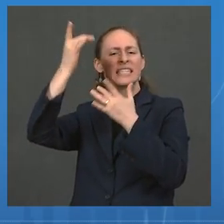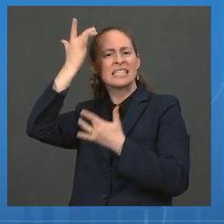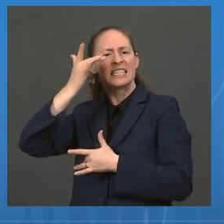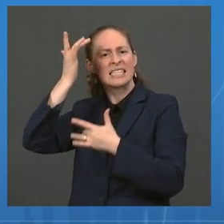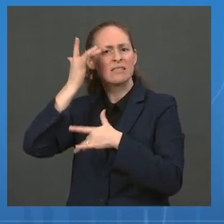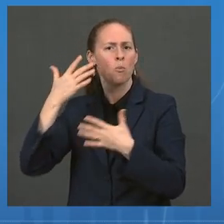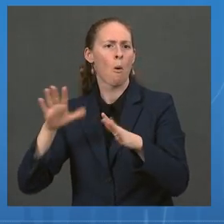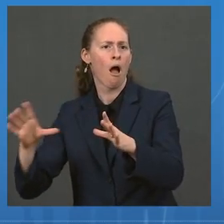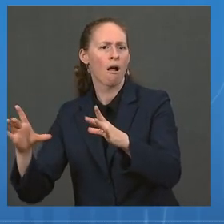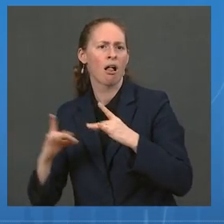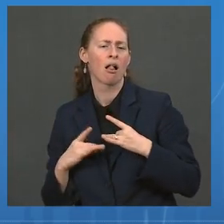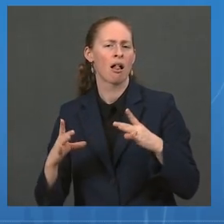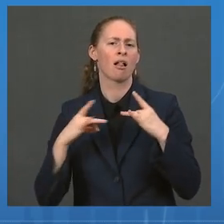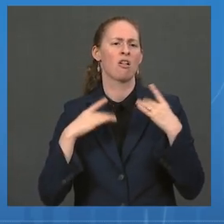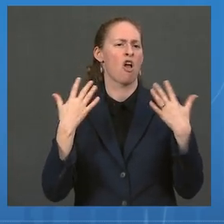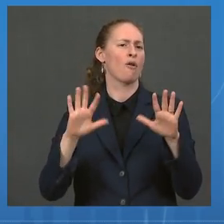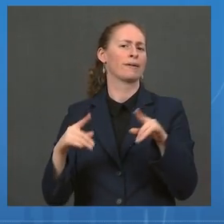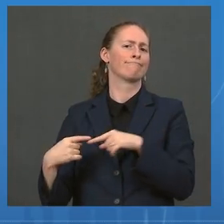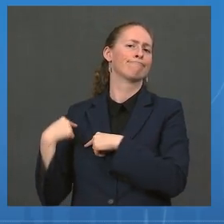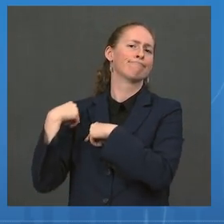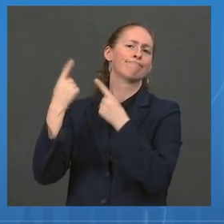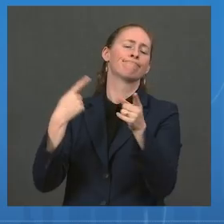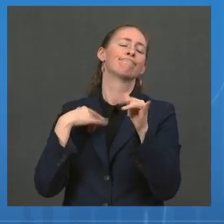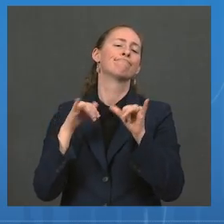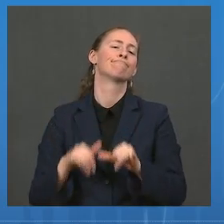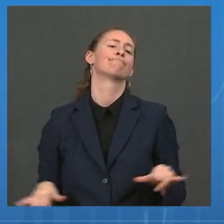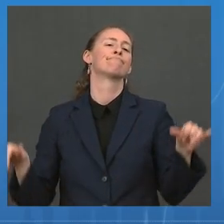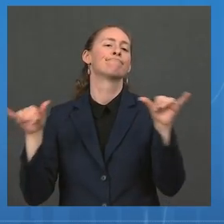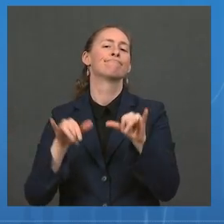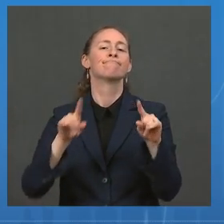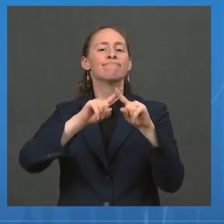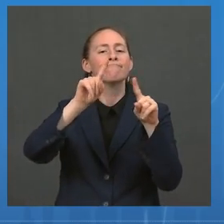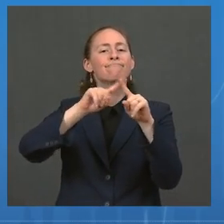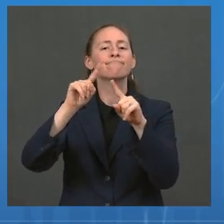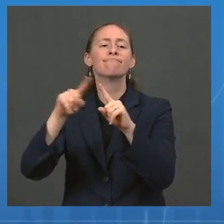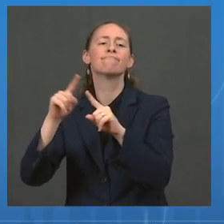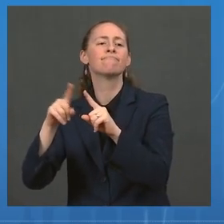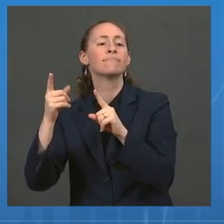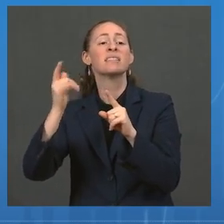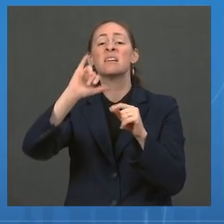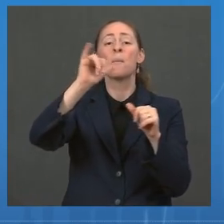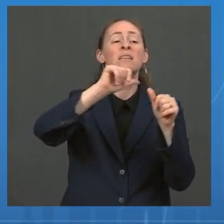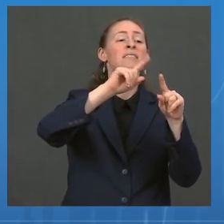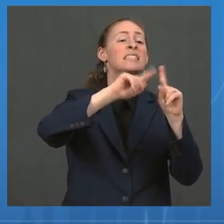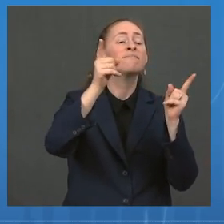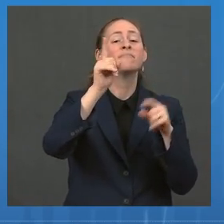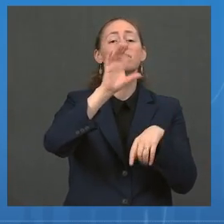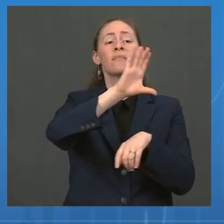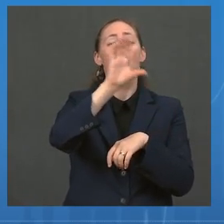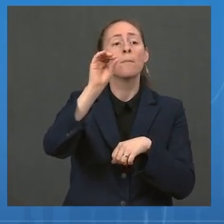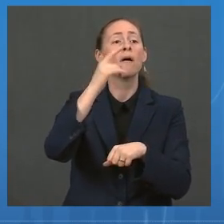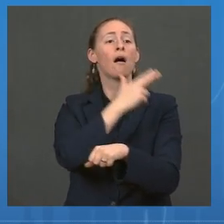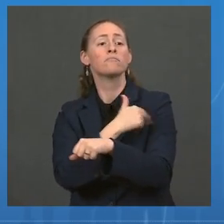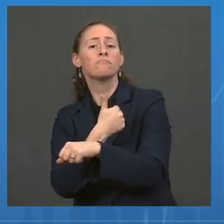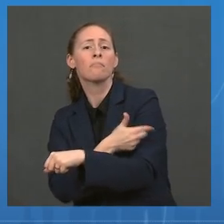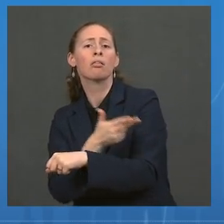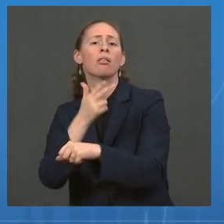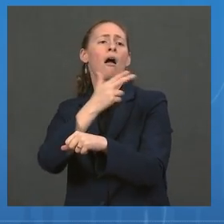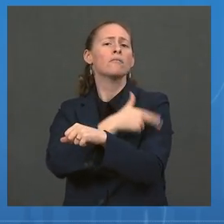have complied with vaccine requirements in hospitals and other healthcare settings in order to care for patients. And the list goes on.